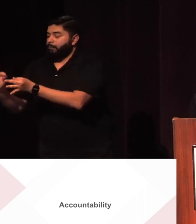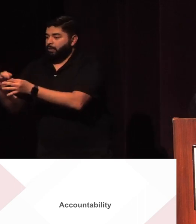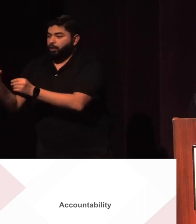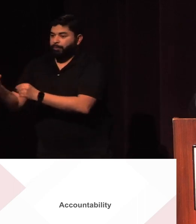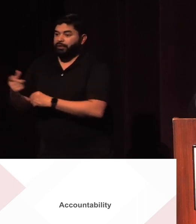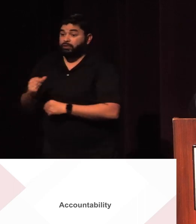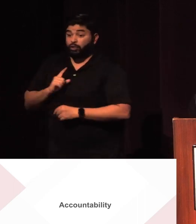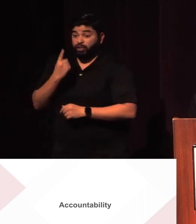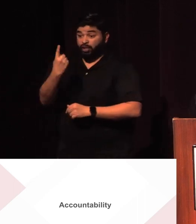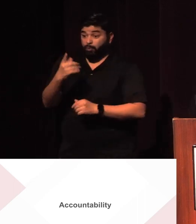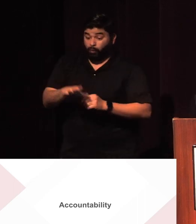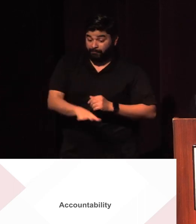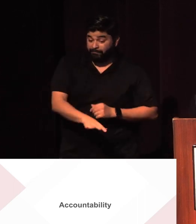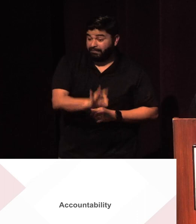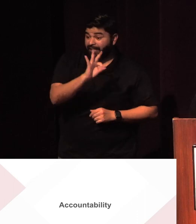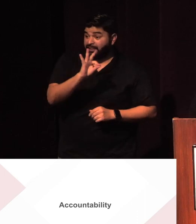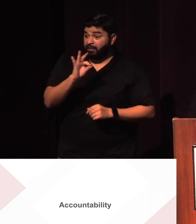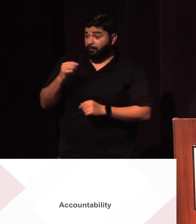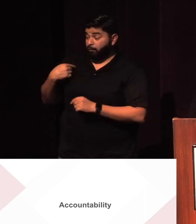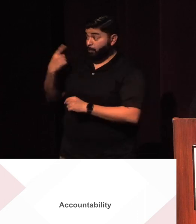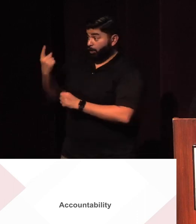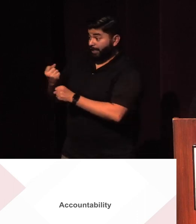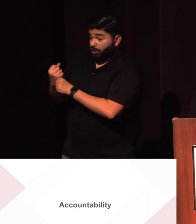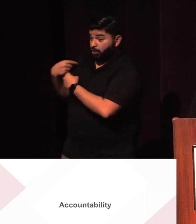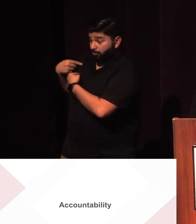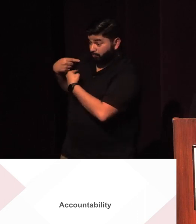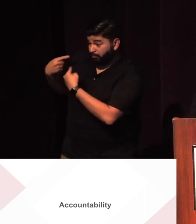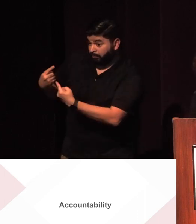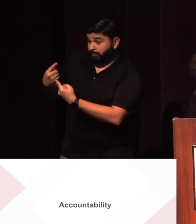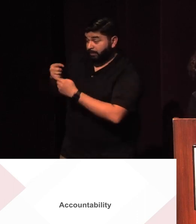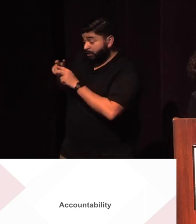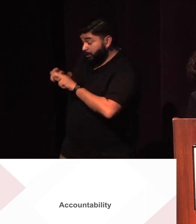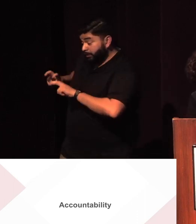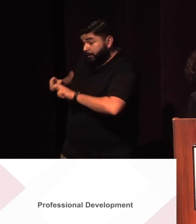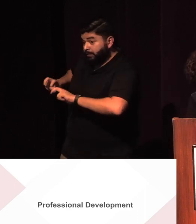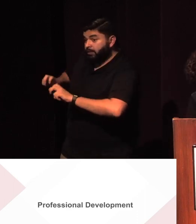I should note that this is also -- Dr. Ralston alluded to it -- the number 1 finding to come out of our year-long